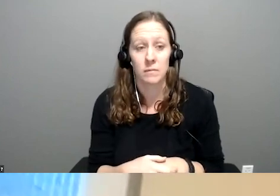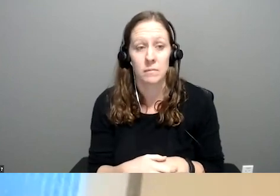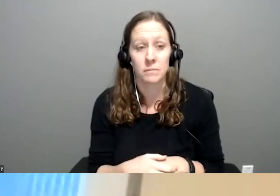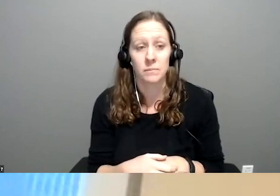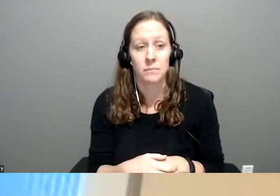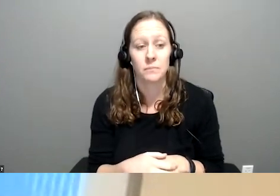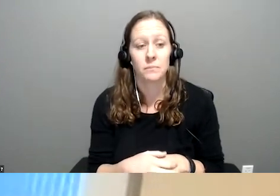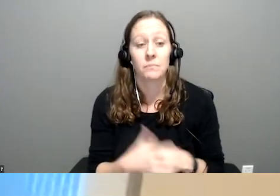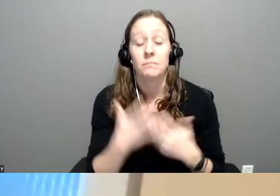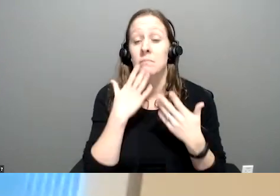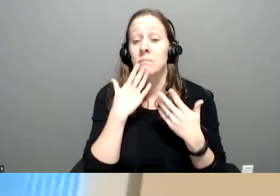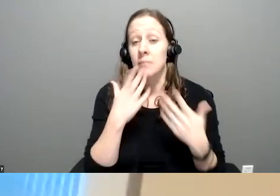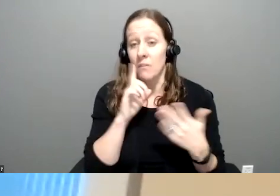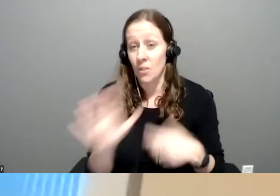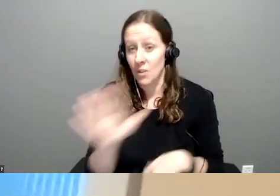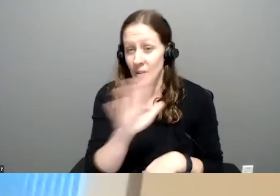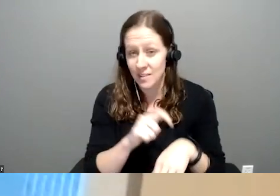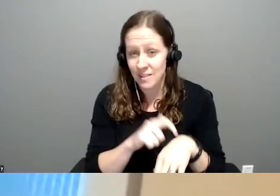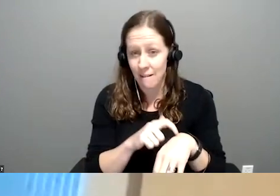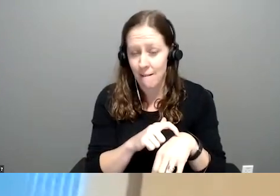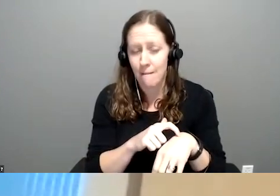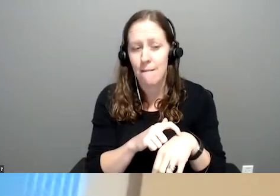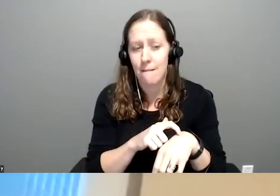Thank you very much for your time and I'm happy to take your questions.